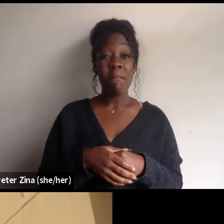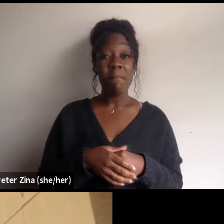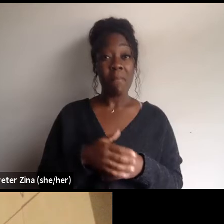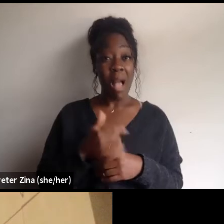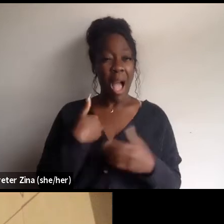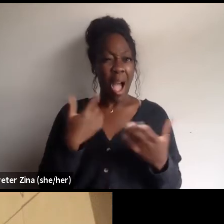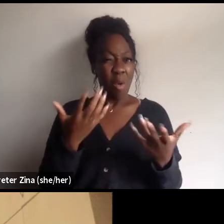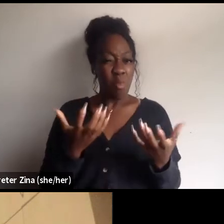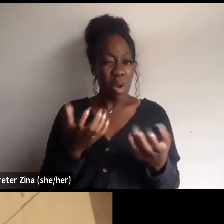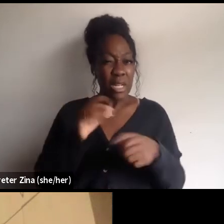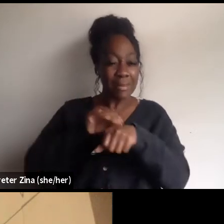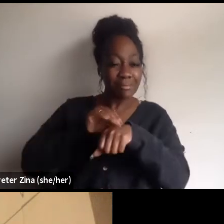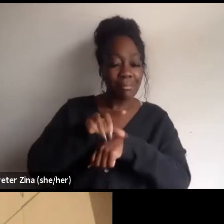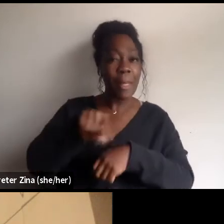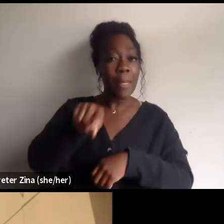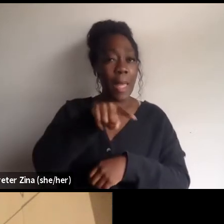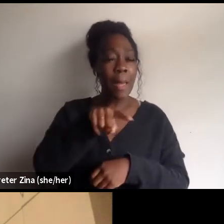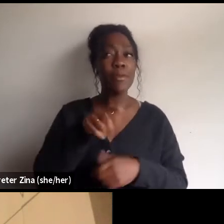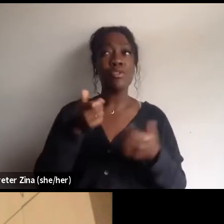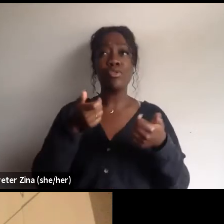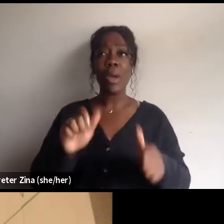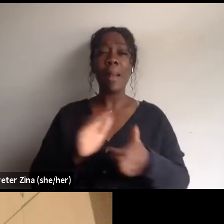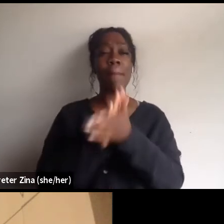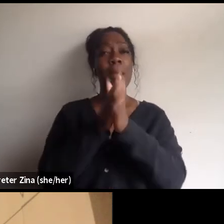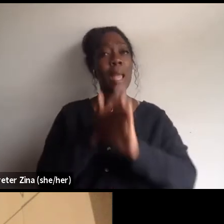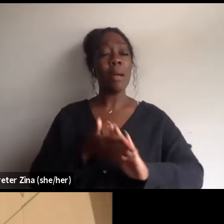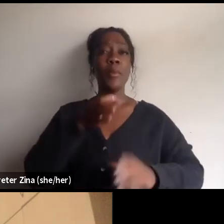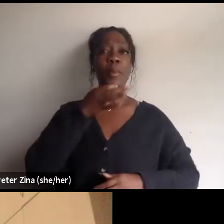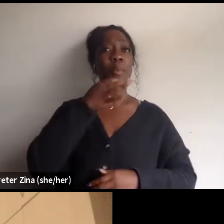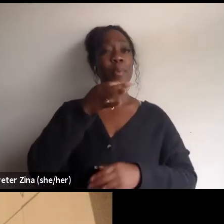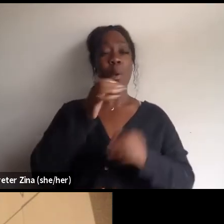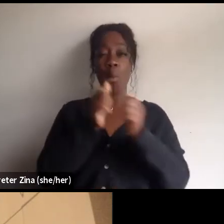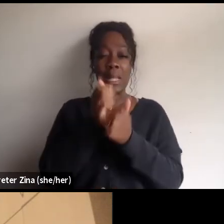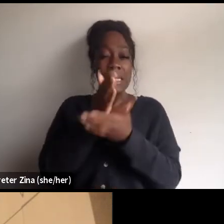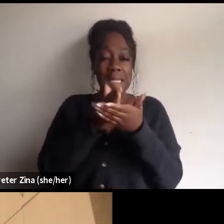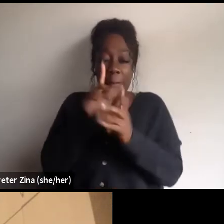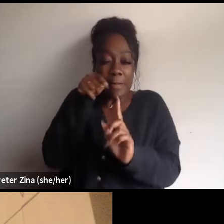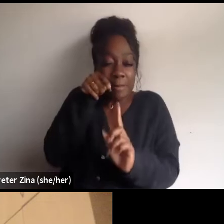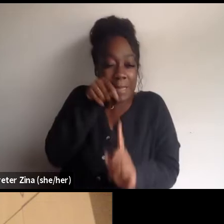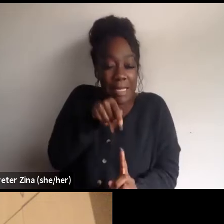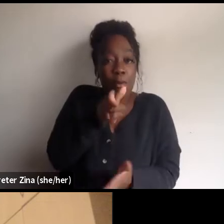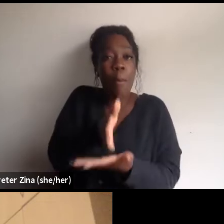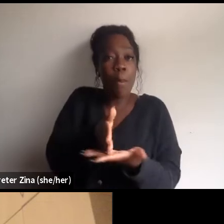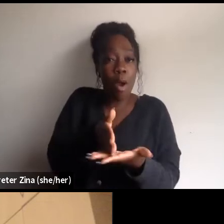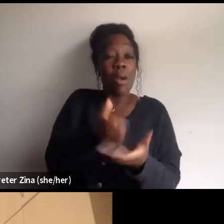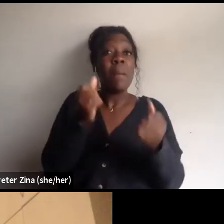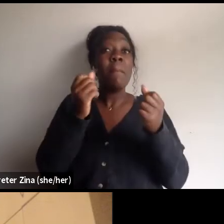I think there's so many people who will call themselves an expert because they've read two books